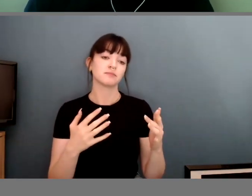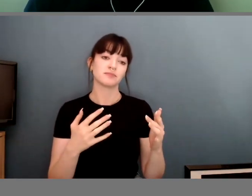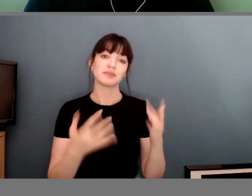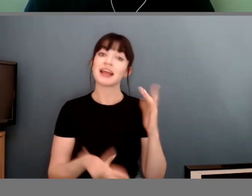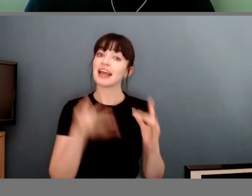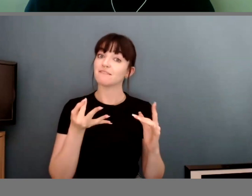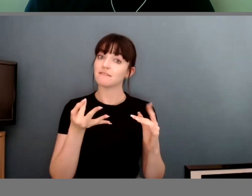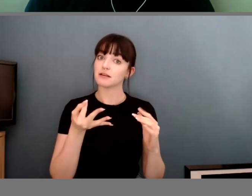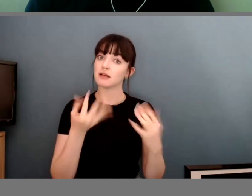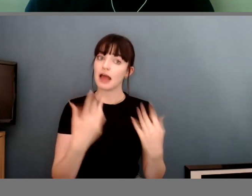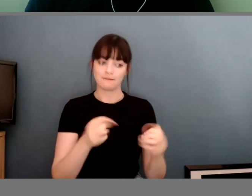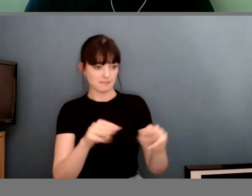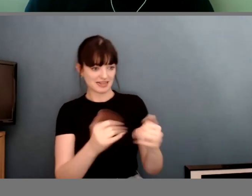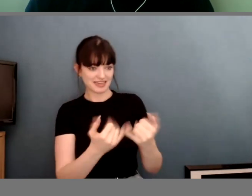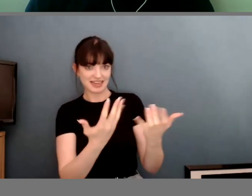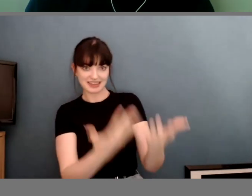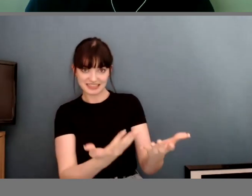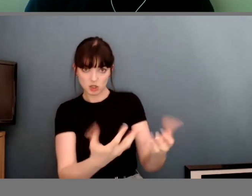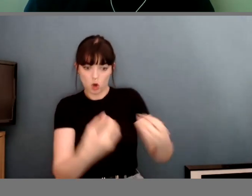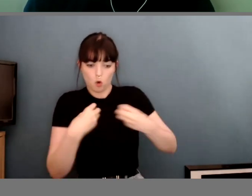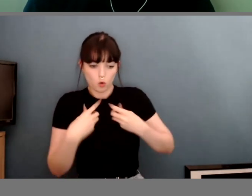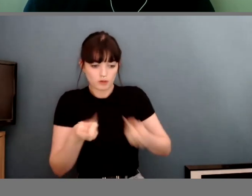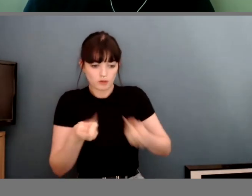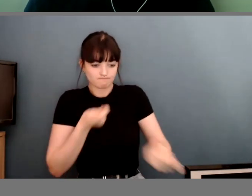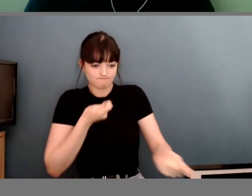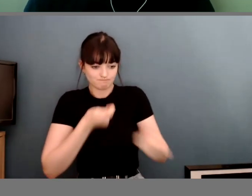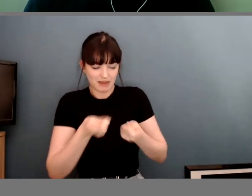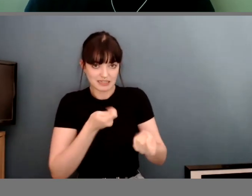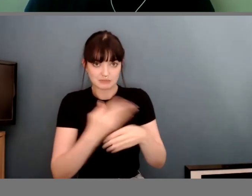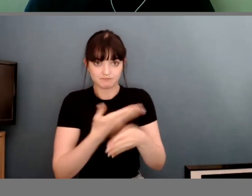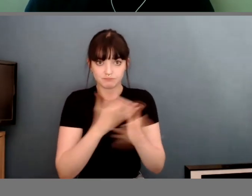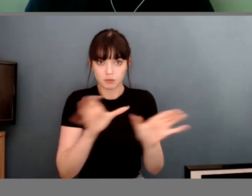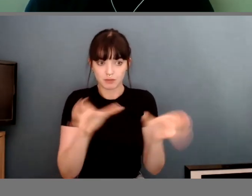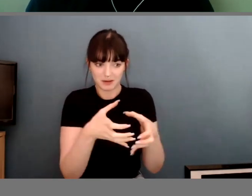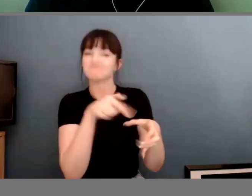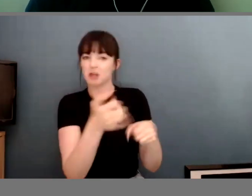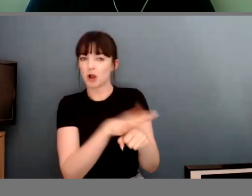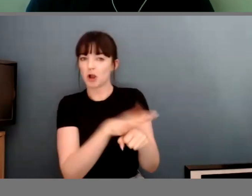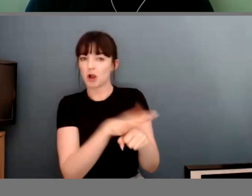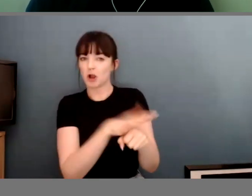managed or controlled by a public body is covered or any cultural or heritage services provided by a